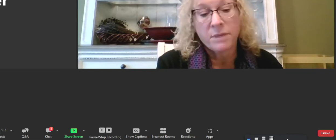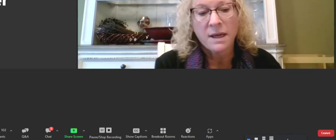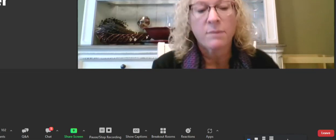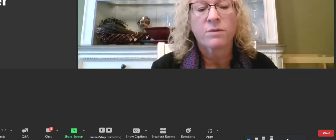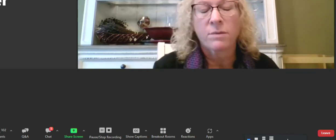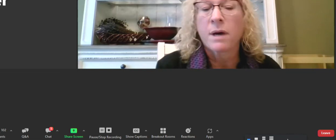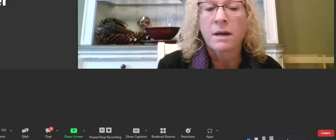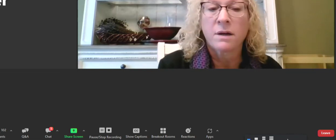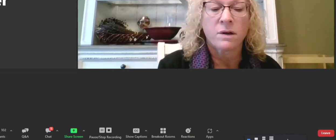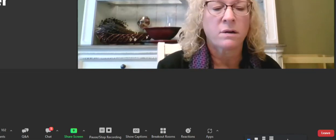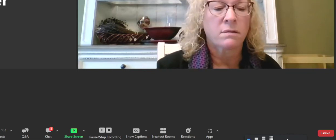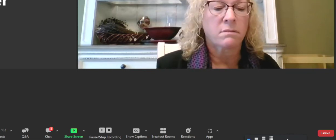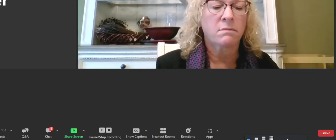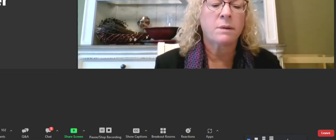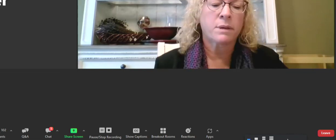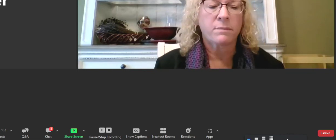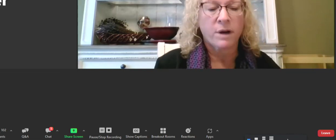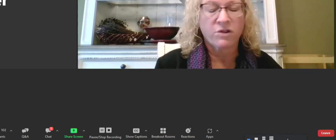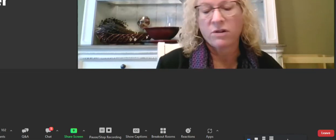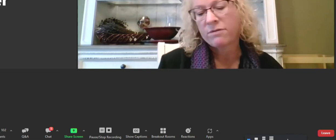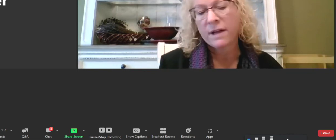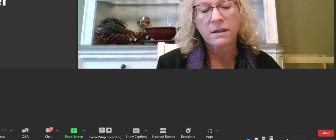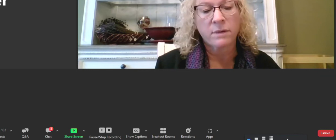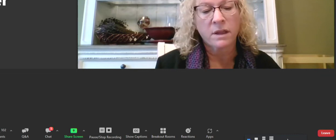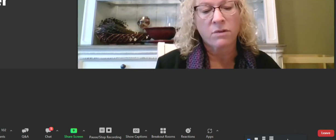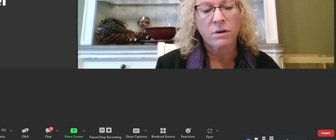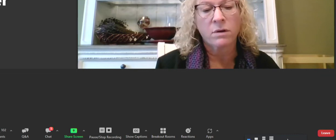being able to monitor my blood pressure, following through,